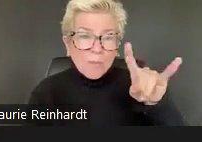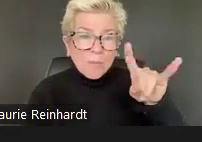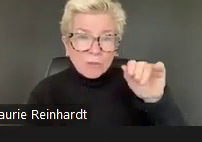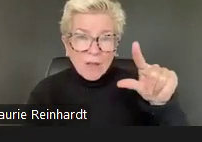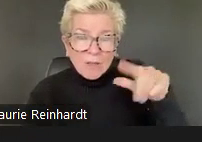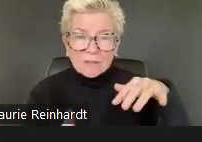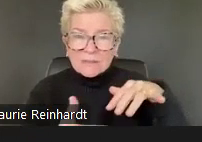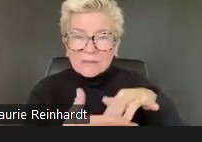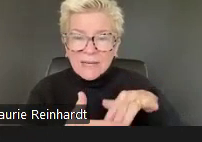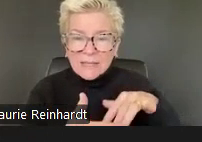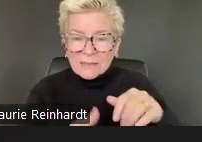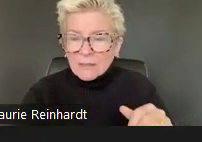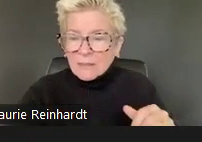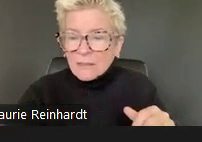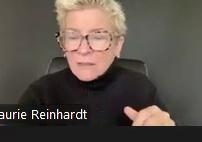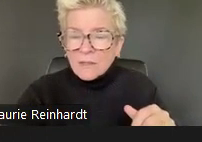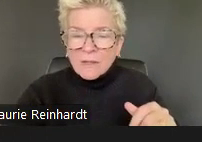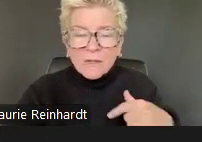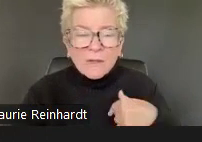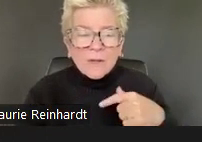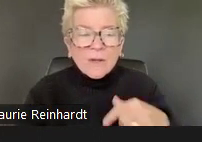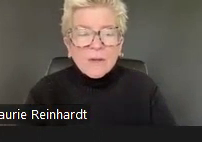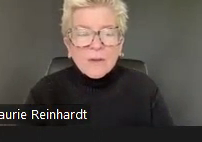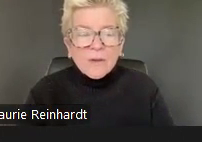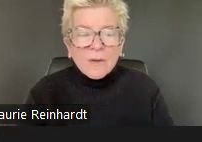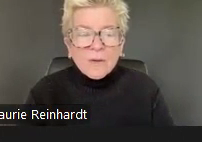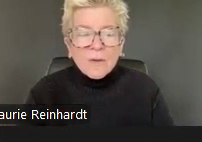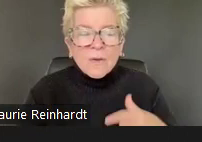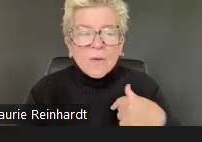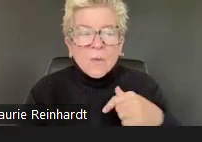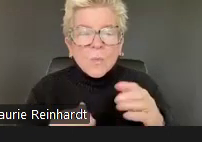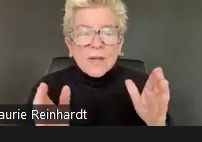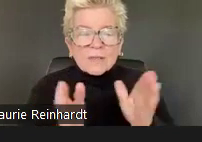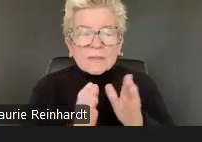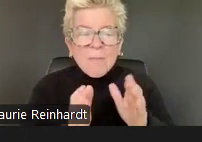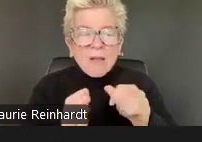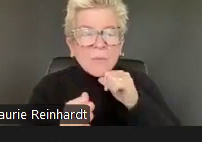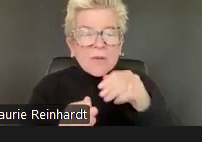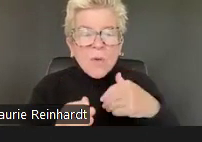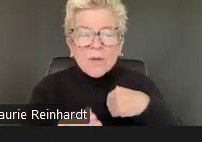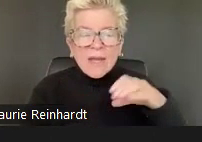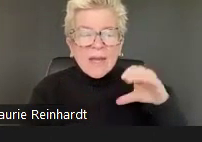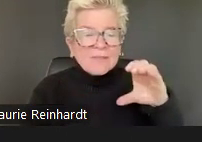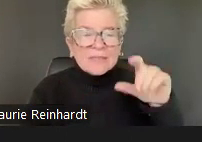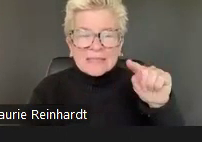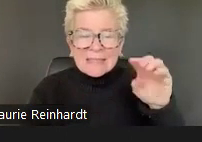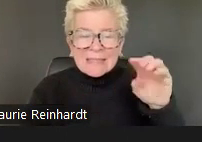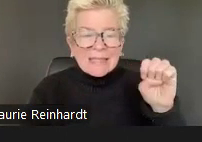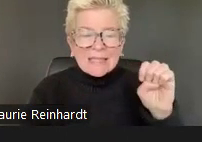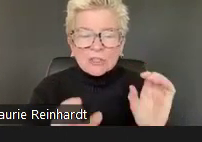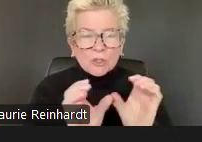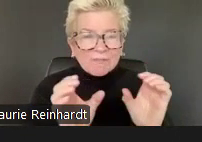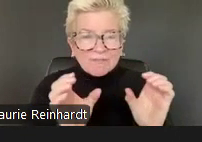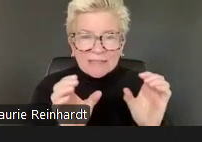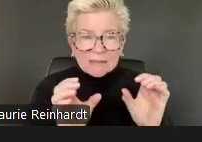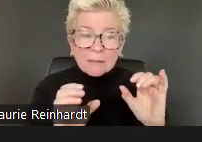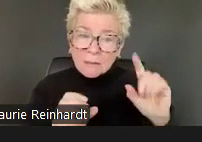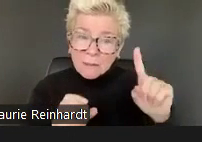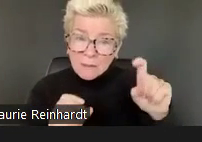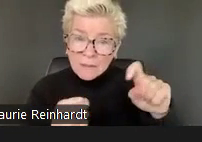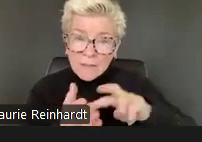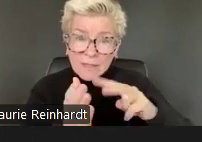practice, but we are small and do not have any CTE certificated Staff. Does the CTE pathway require